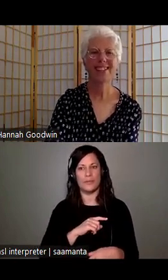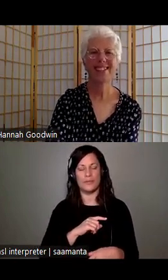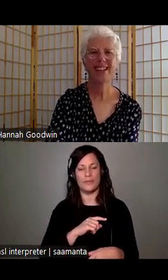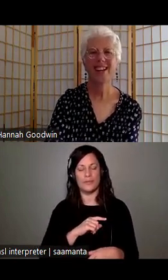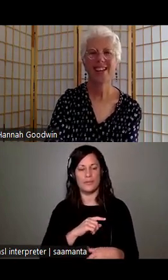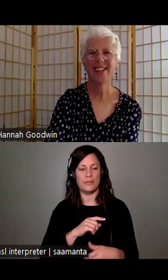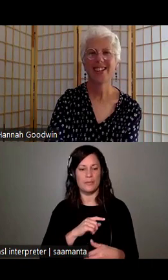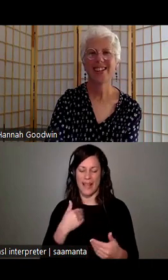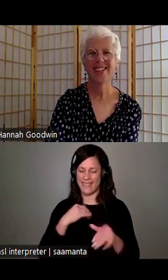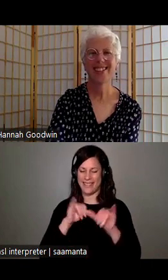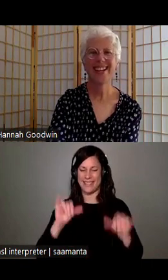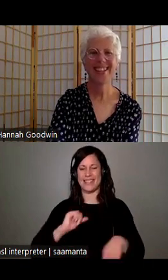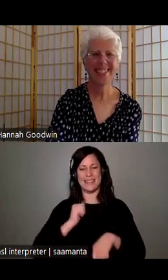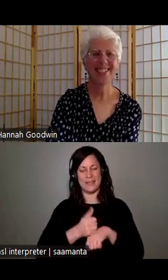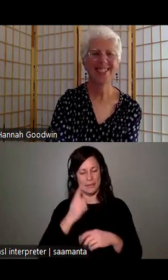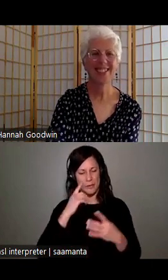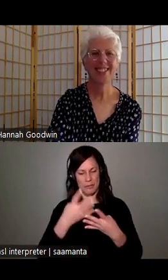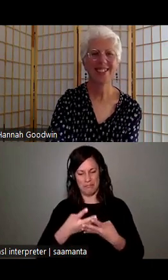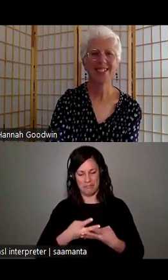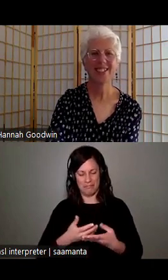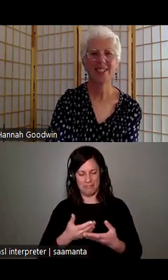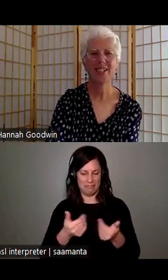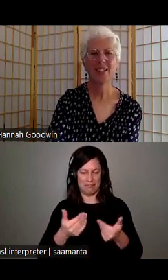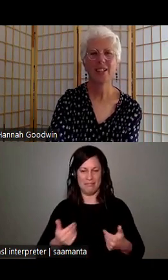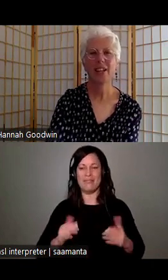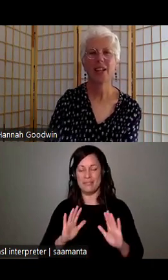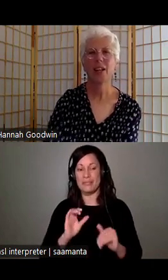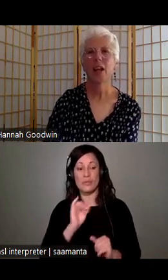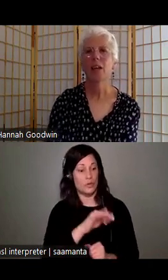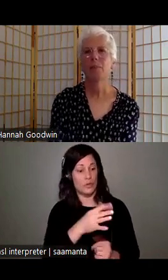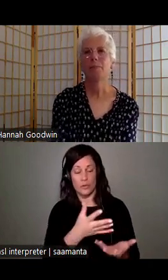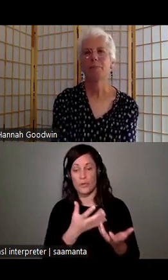We have a system for sorting that out. So please, if you are applying